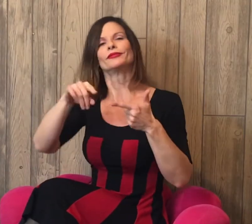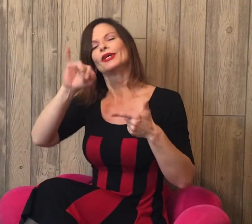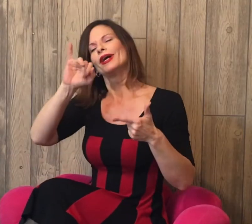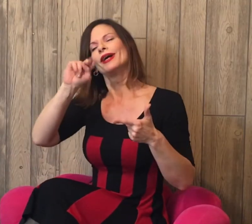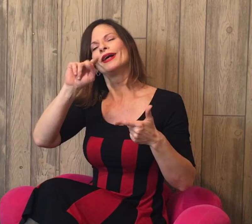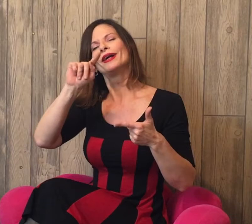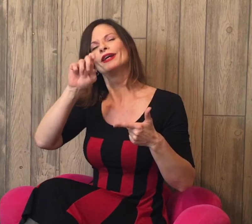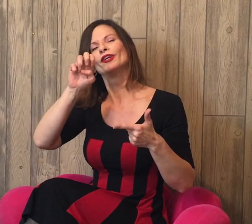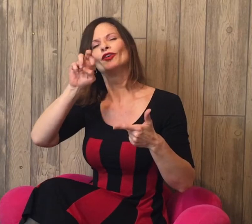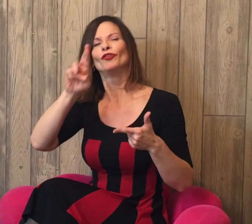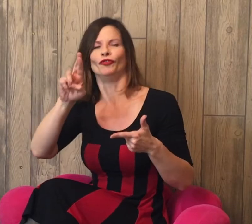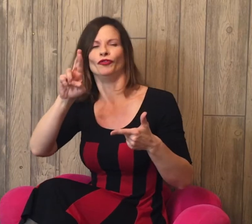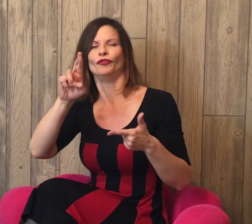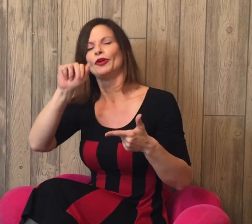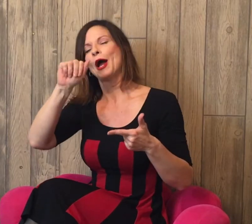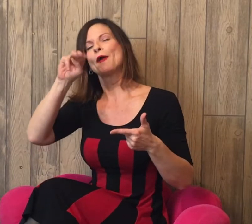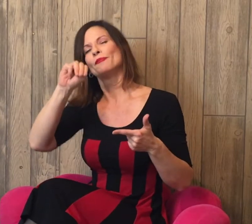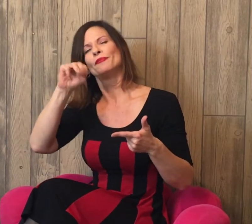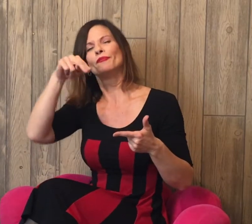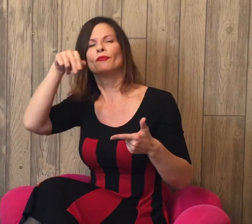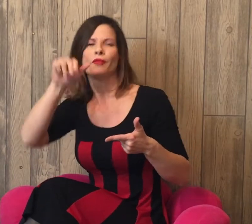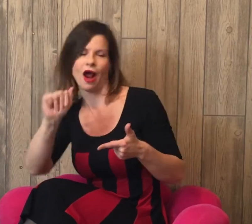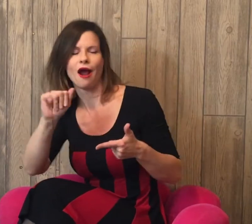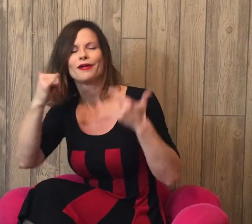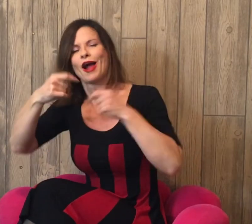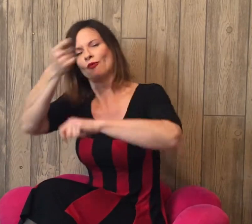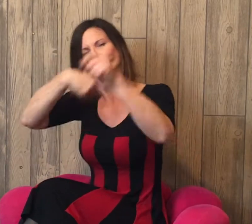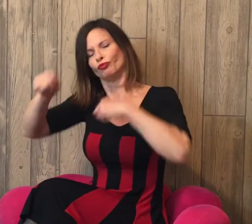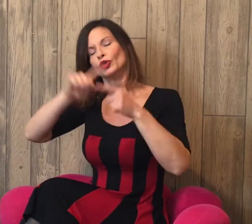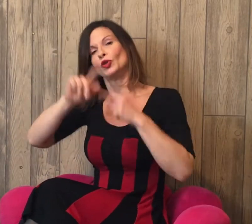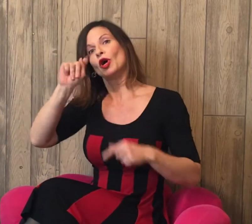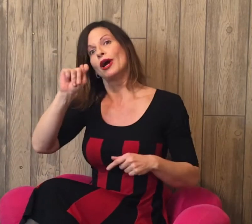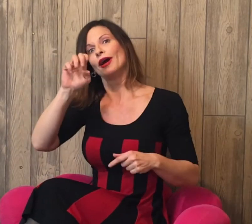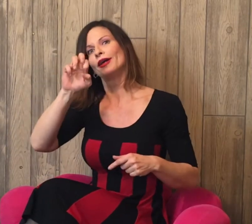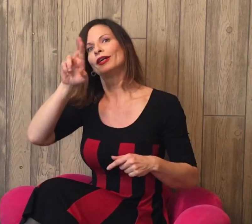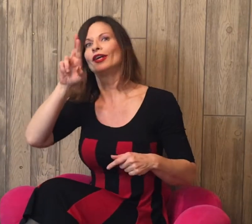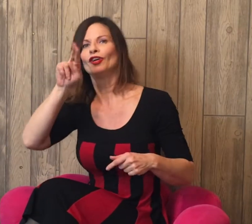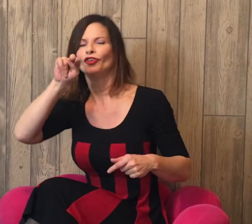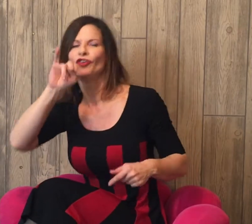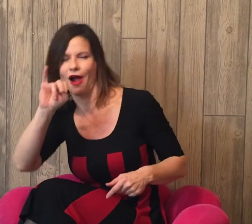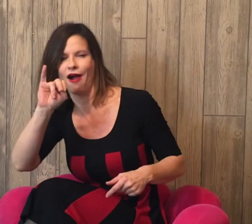The second was from former Interamna, Italy but now currently Terni, Italy.